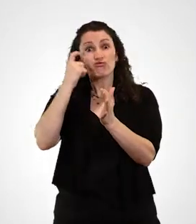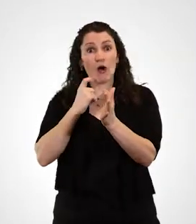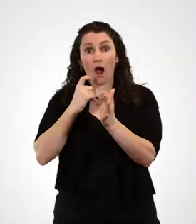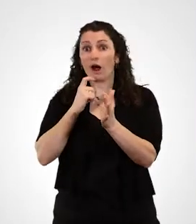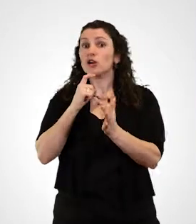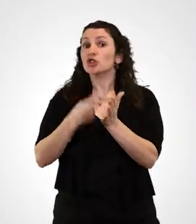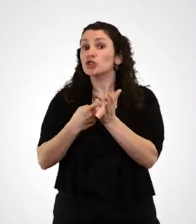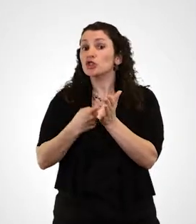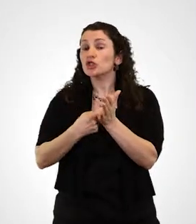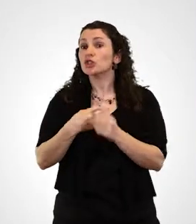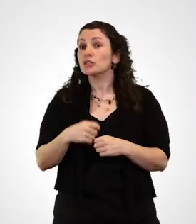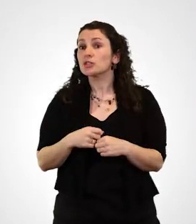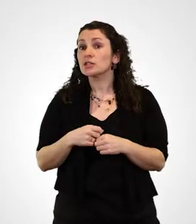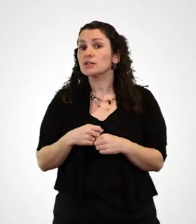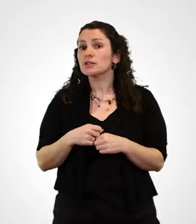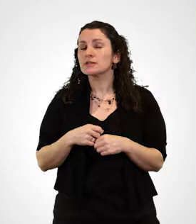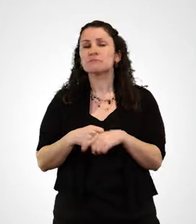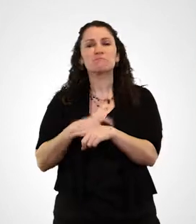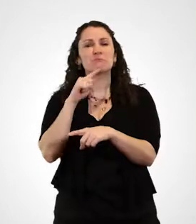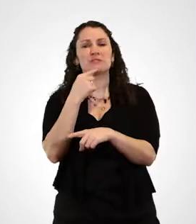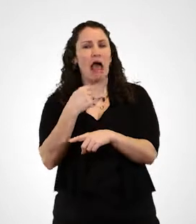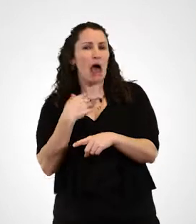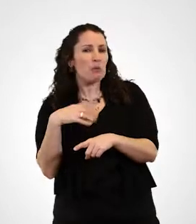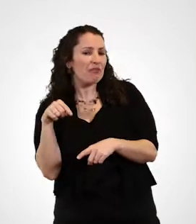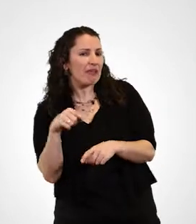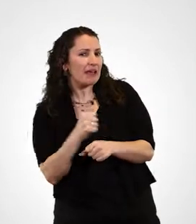I want that car. TEACHER: Okay.